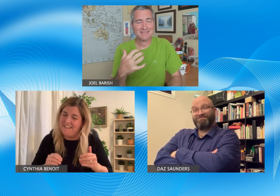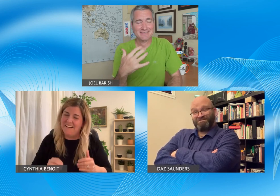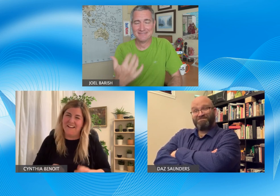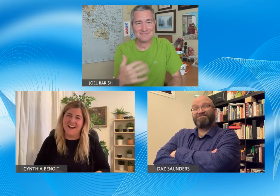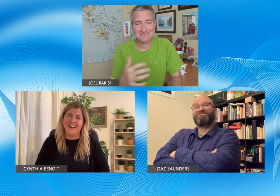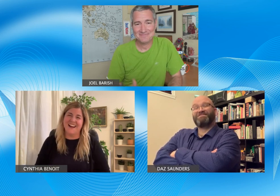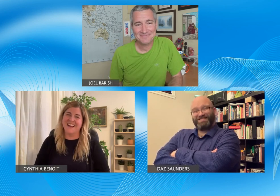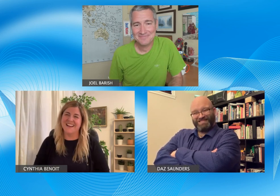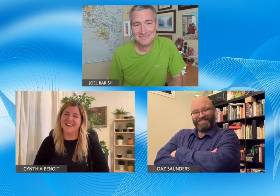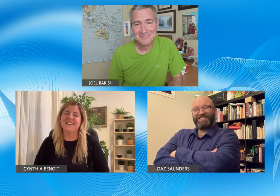Hopefully so!